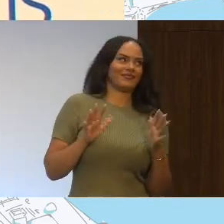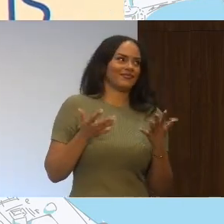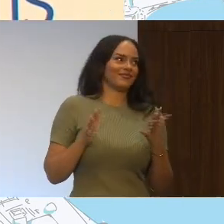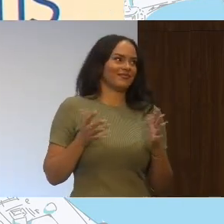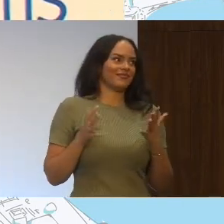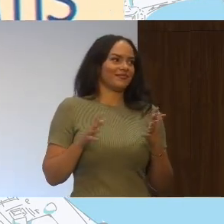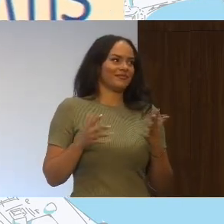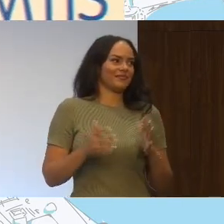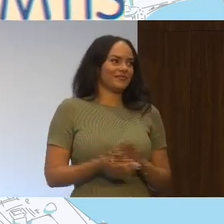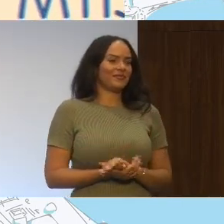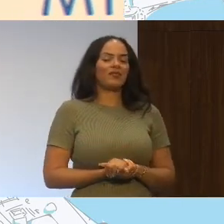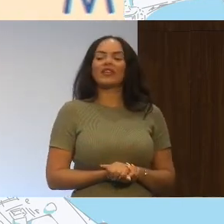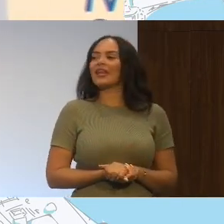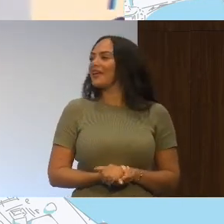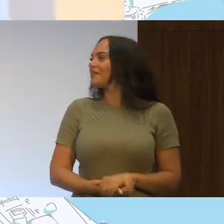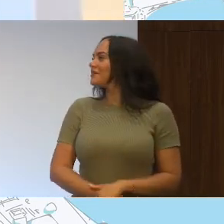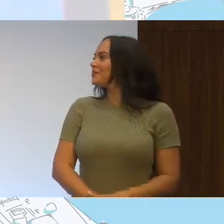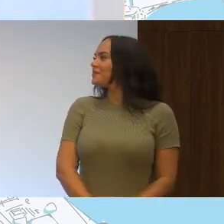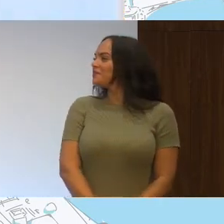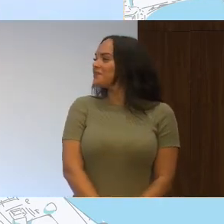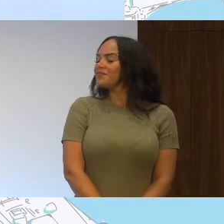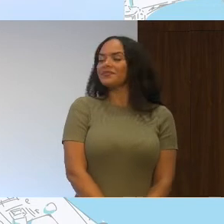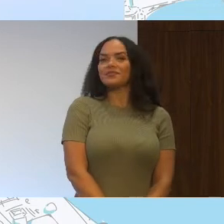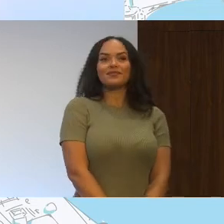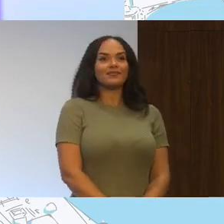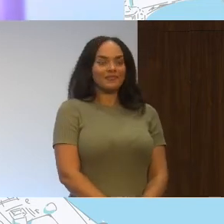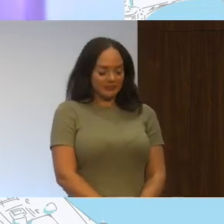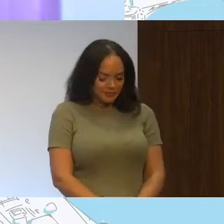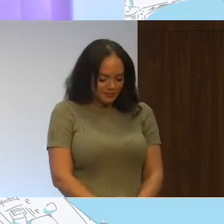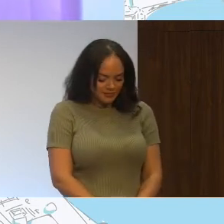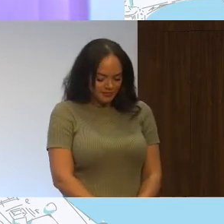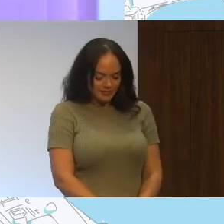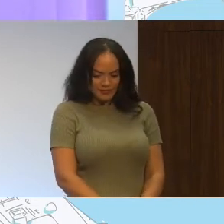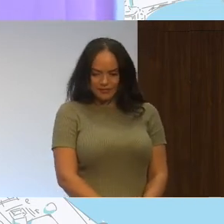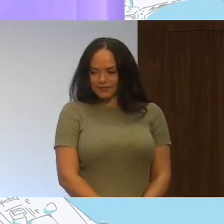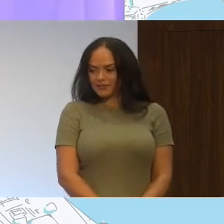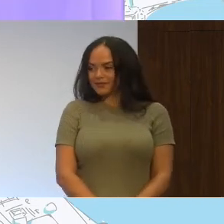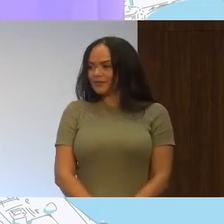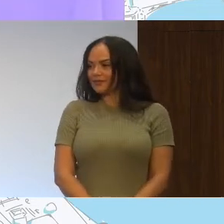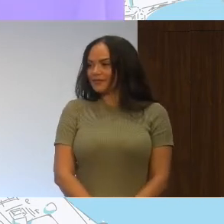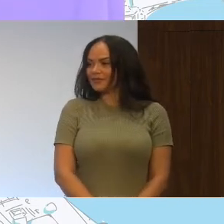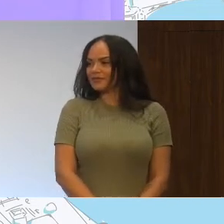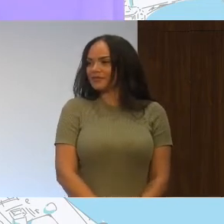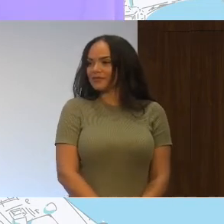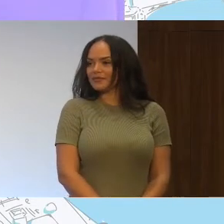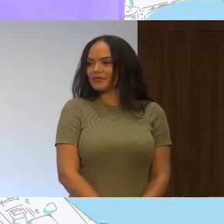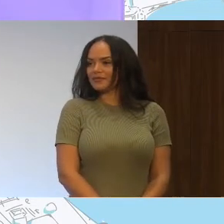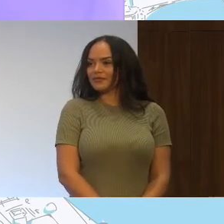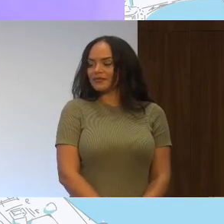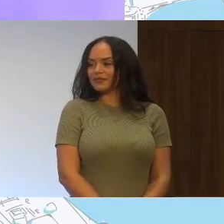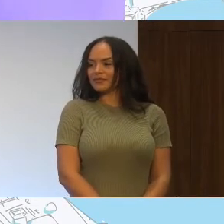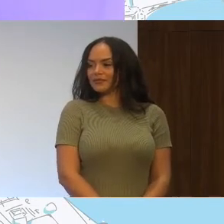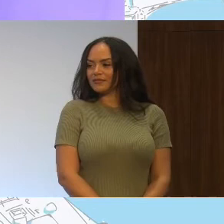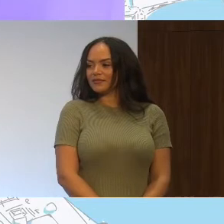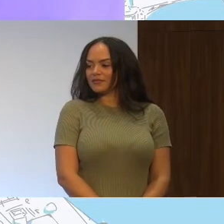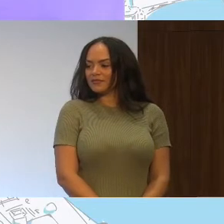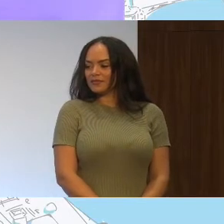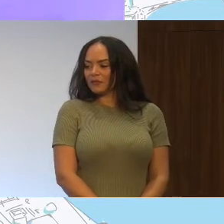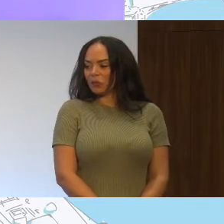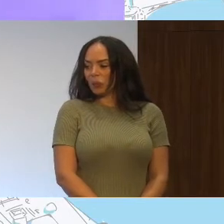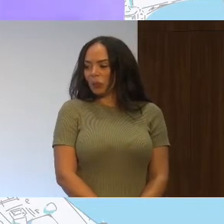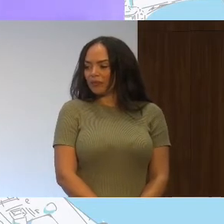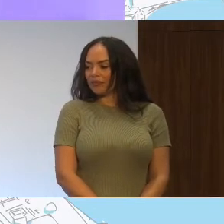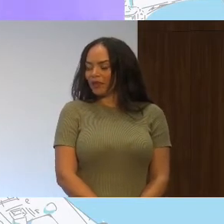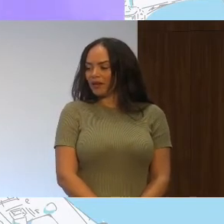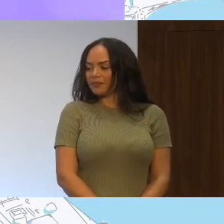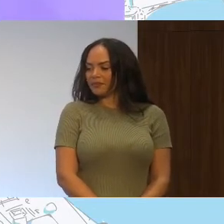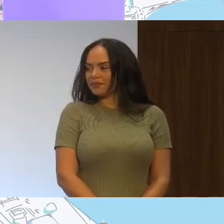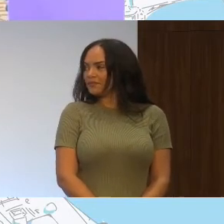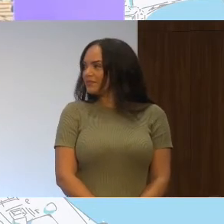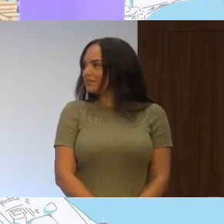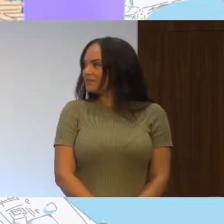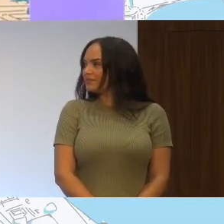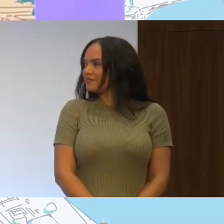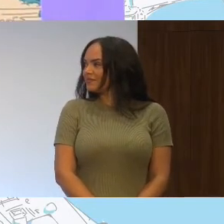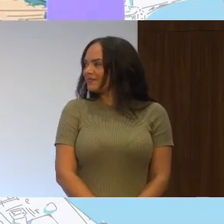Yeah, so firstly thank you very much for